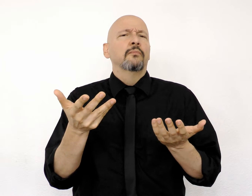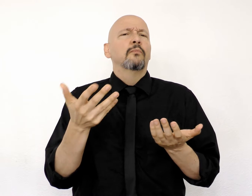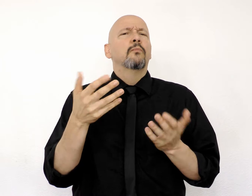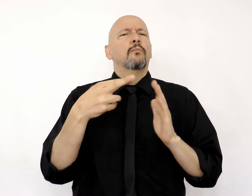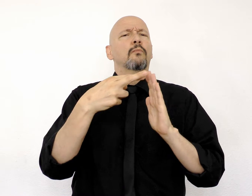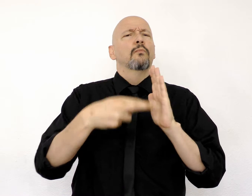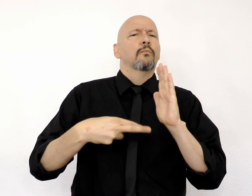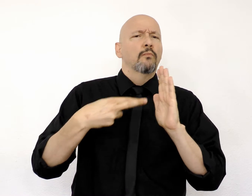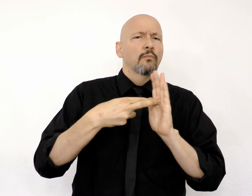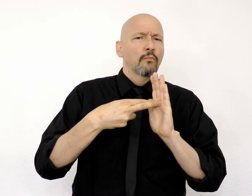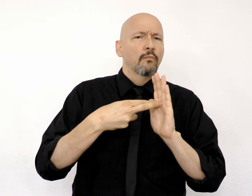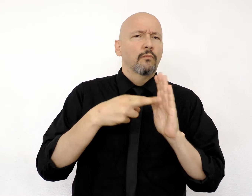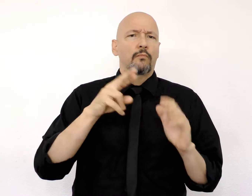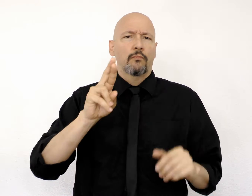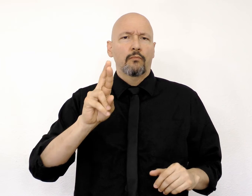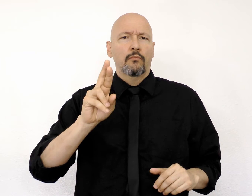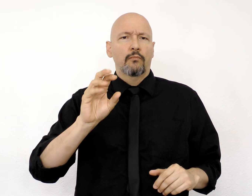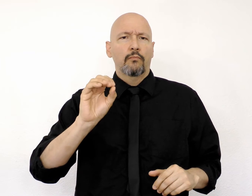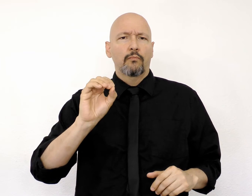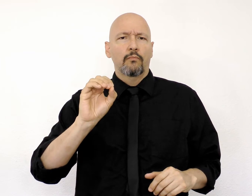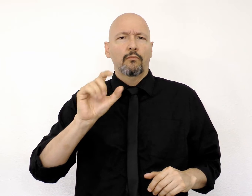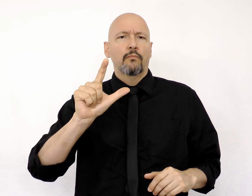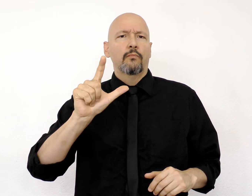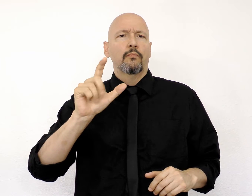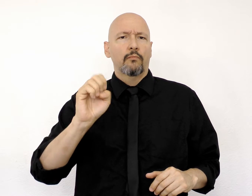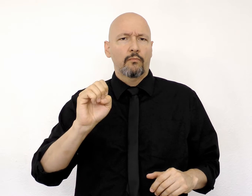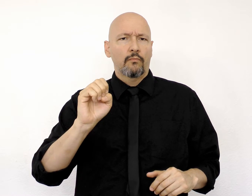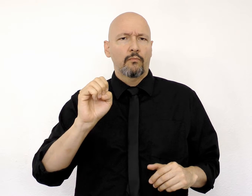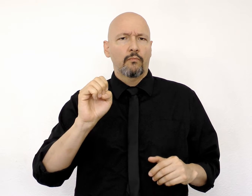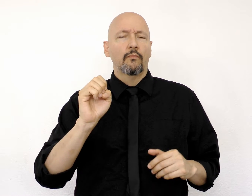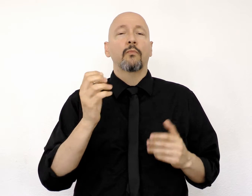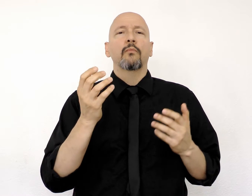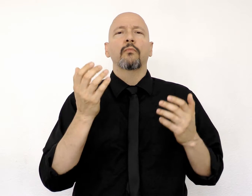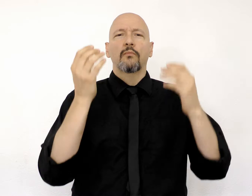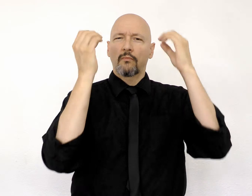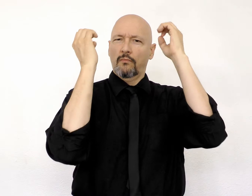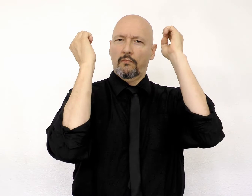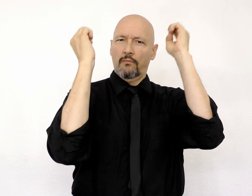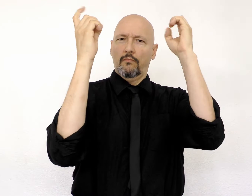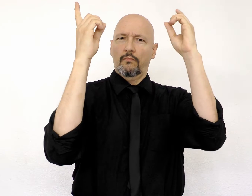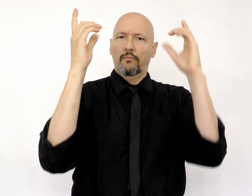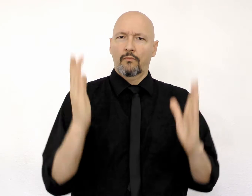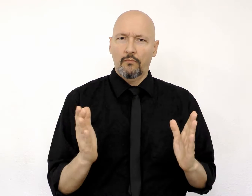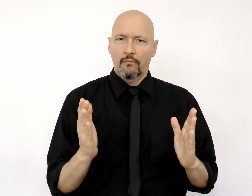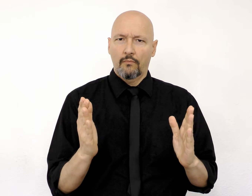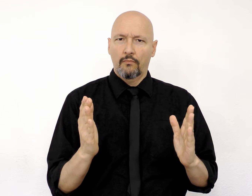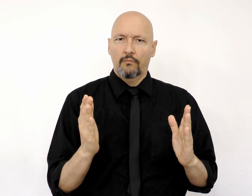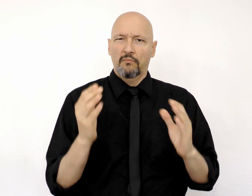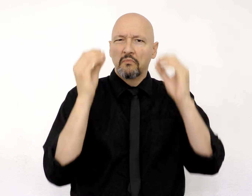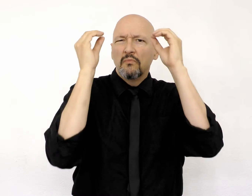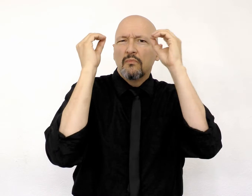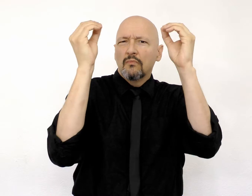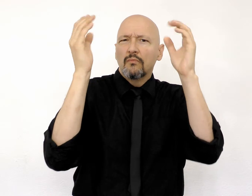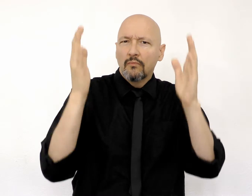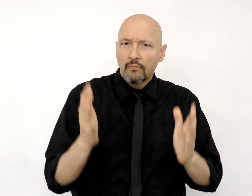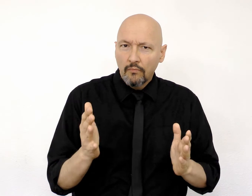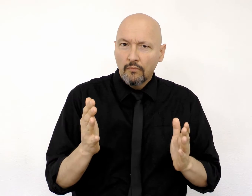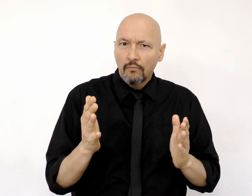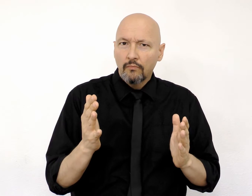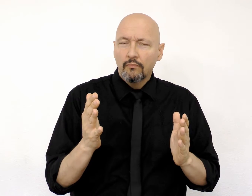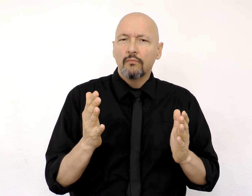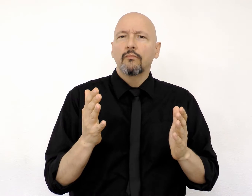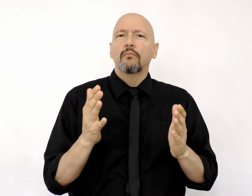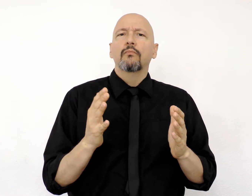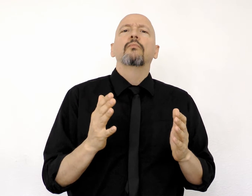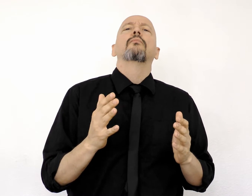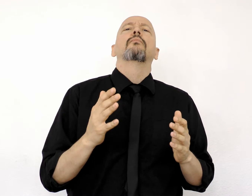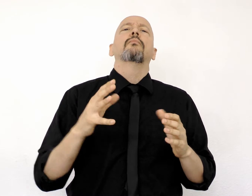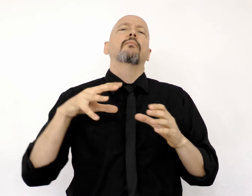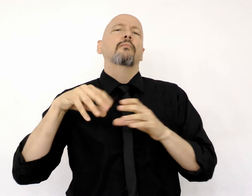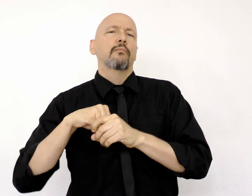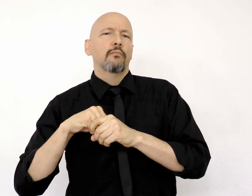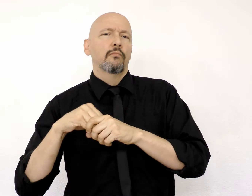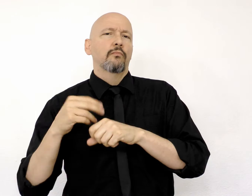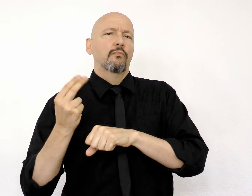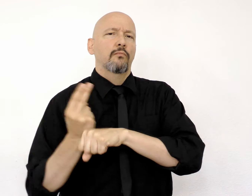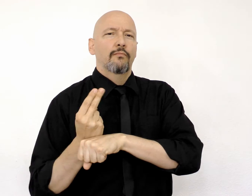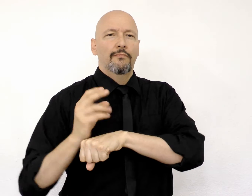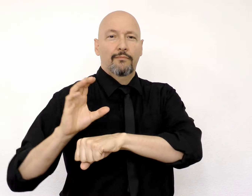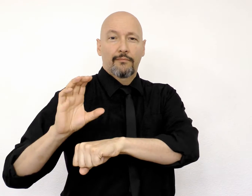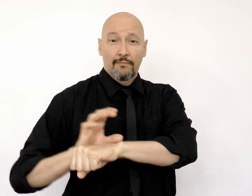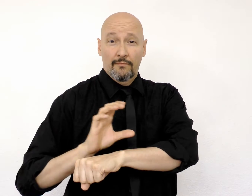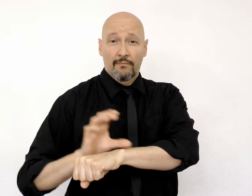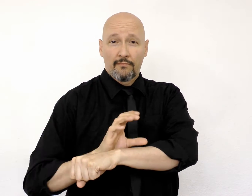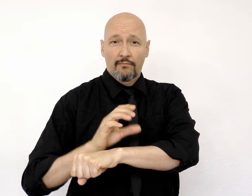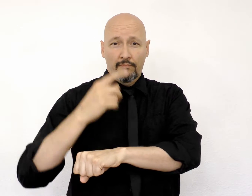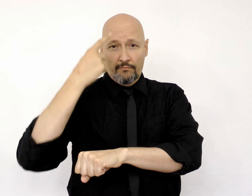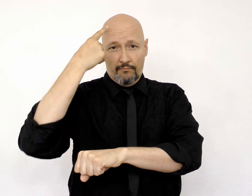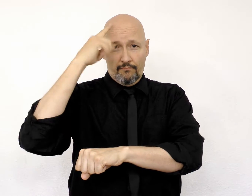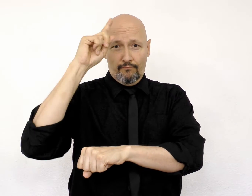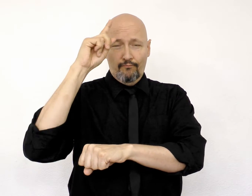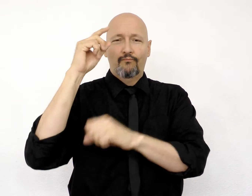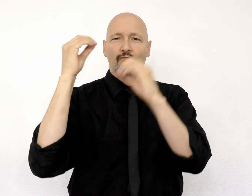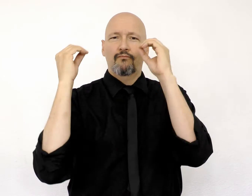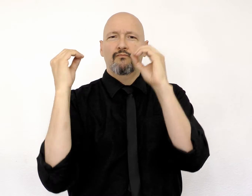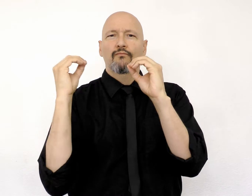The role educators and instructors when involving the use of computers for instruction.